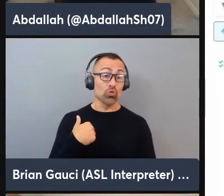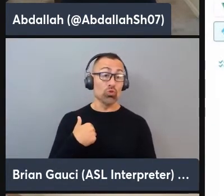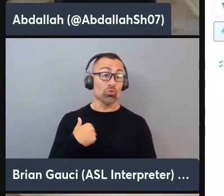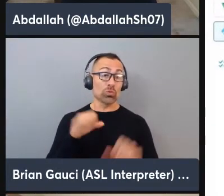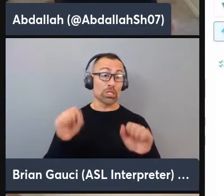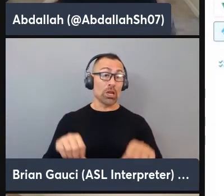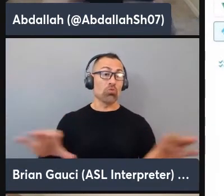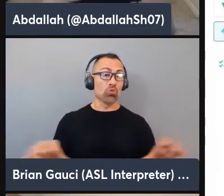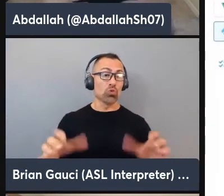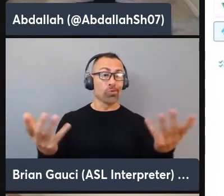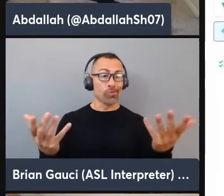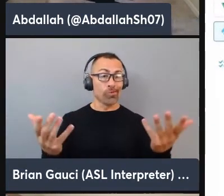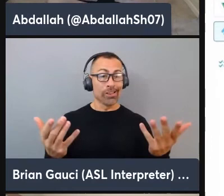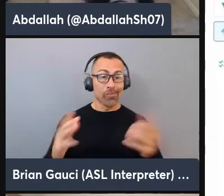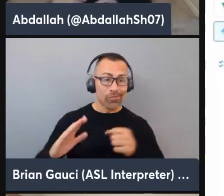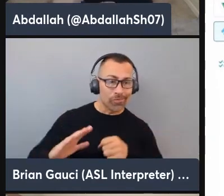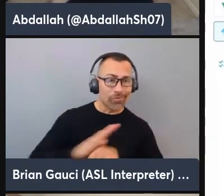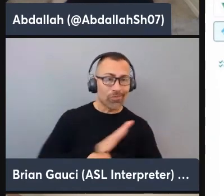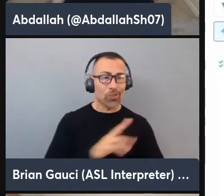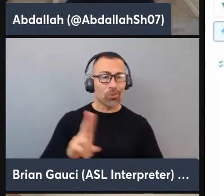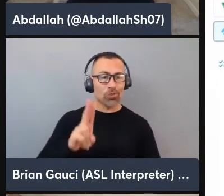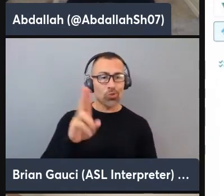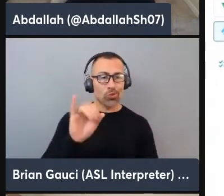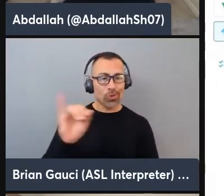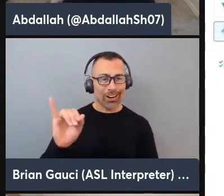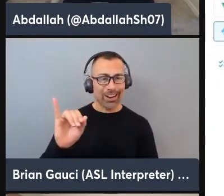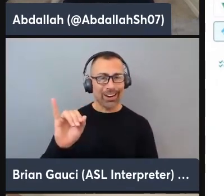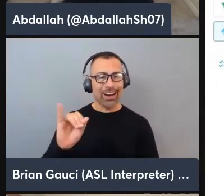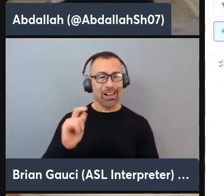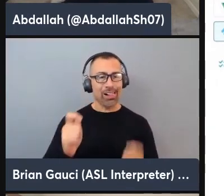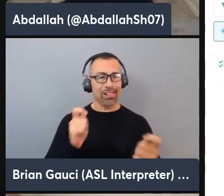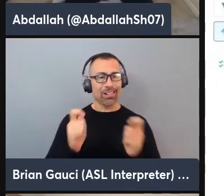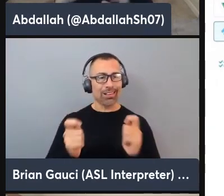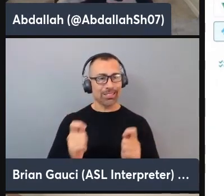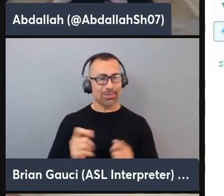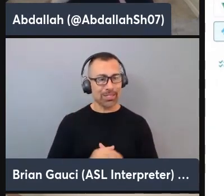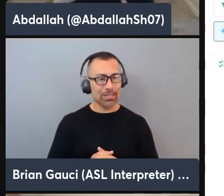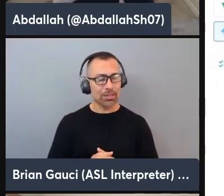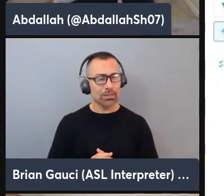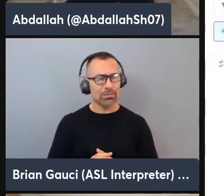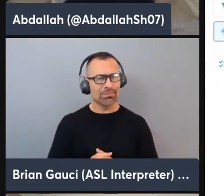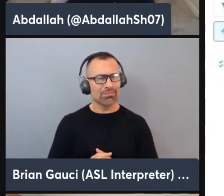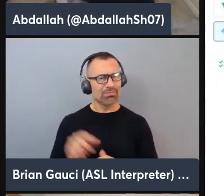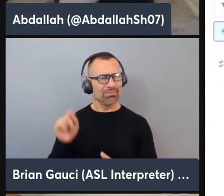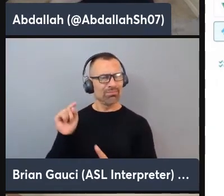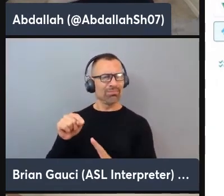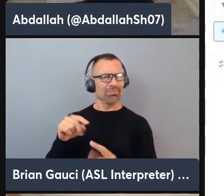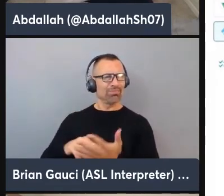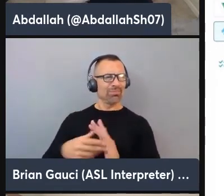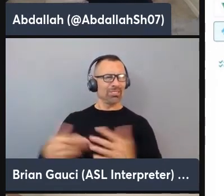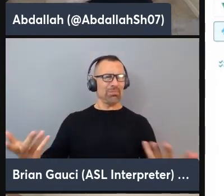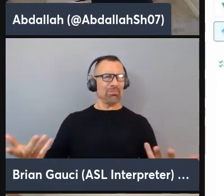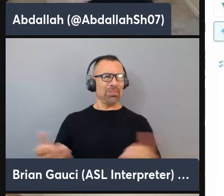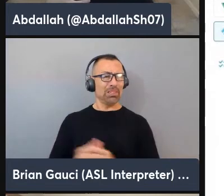So what that means is that you can use the authentication state, we can manage the authentication state for you